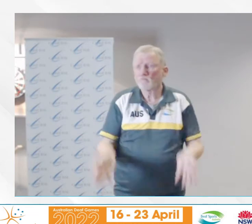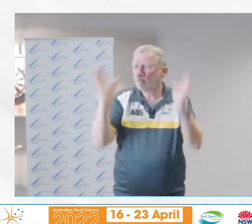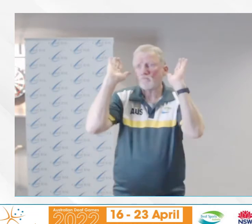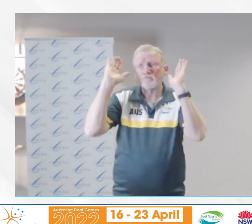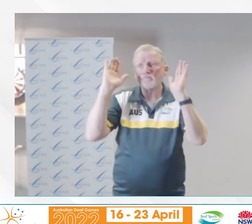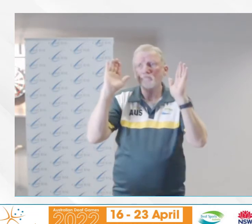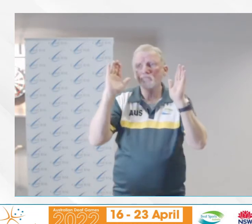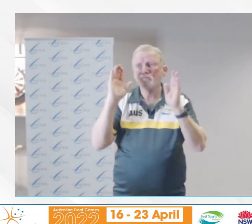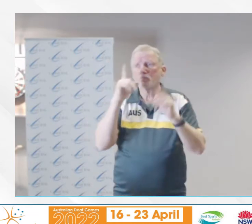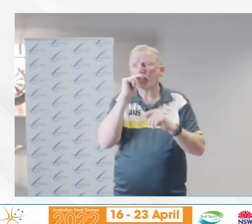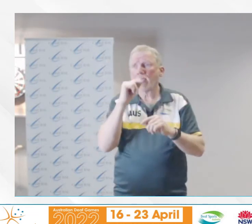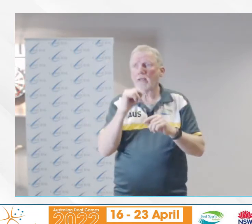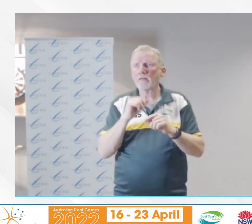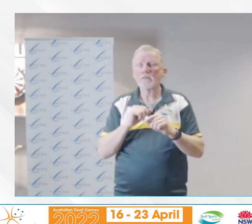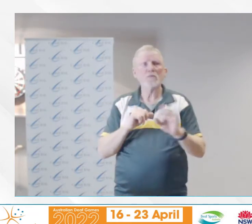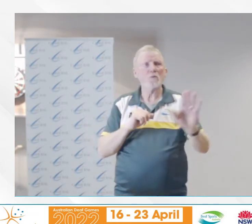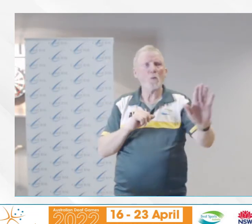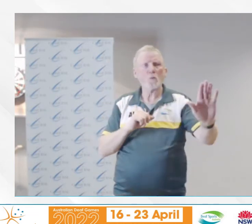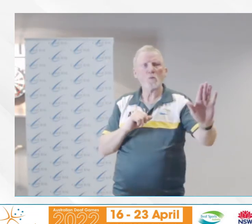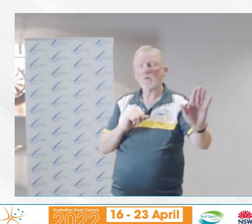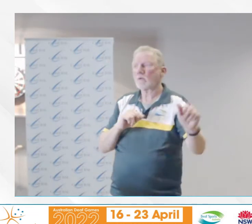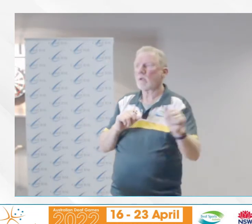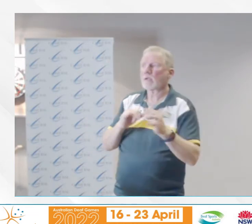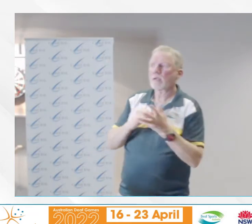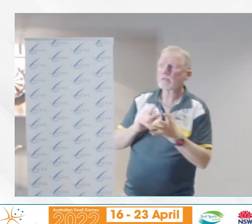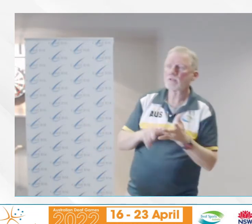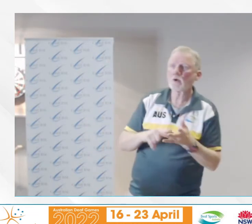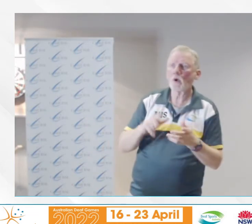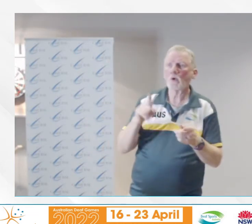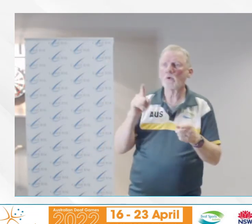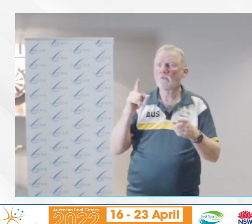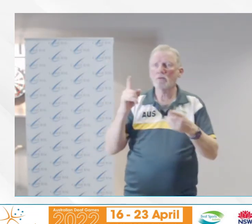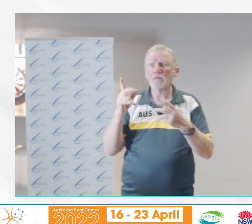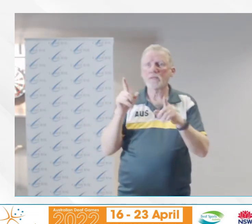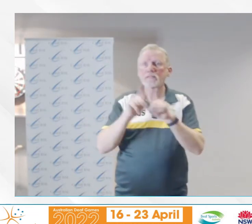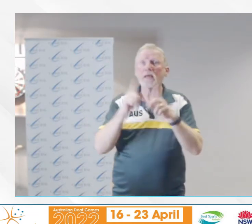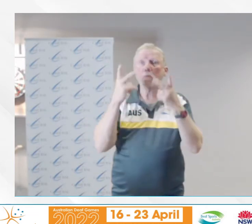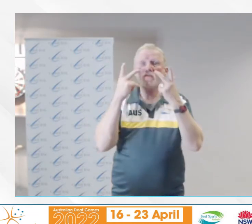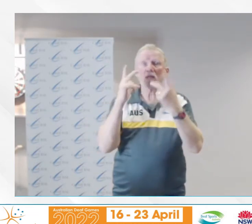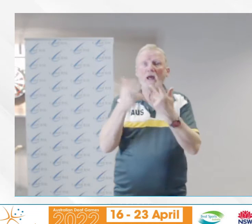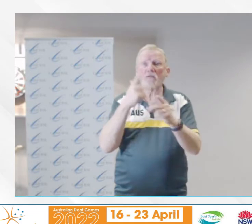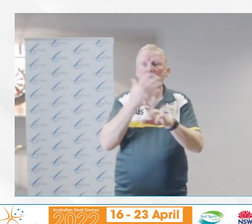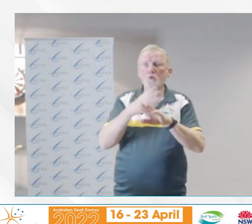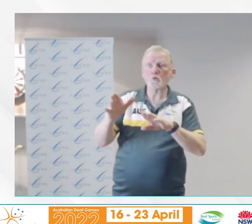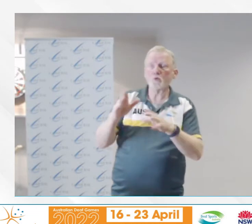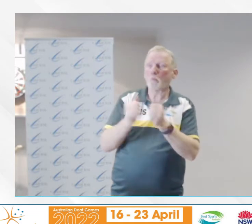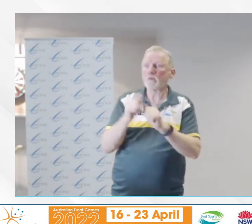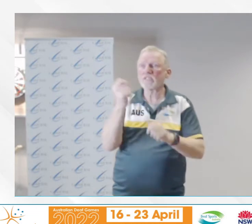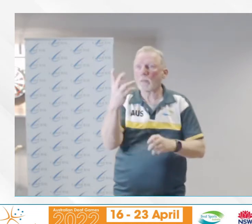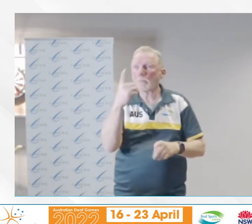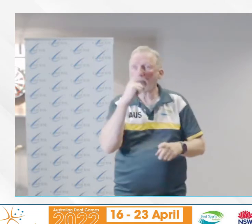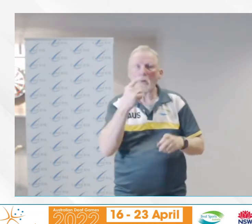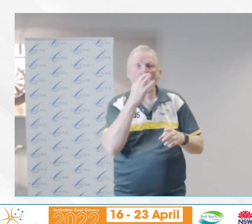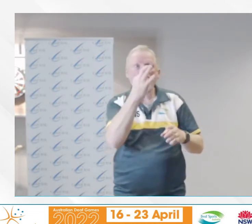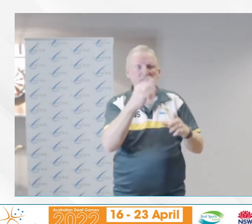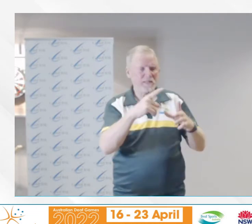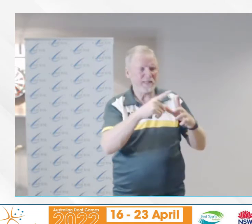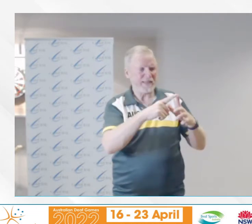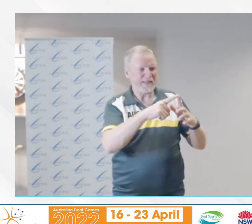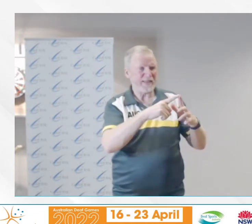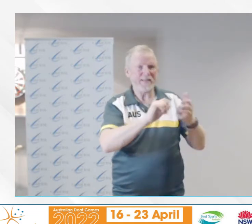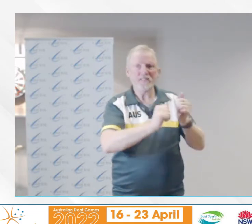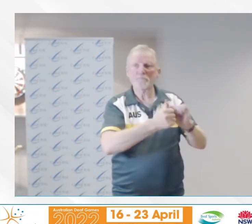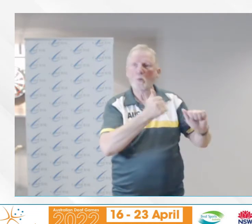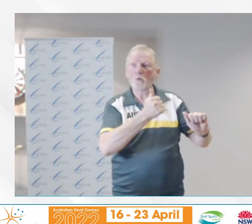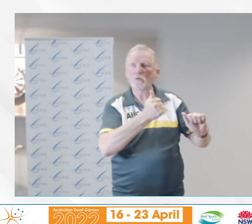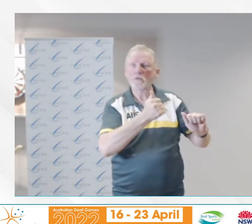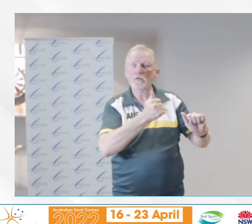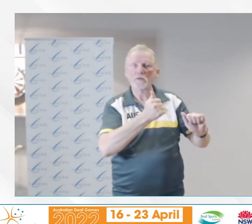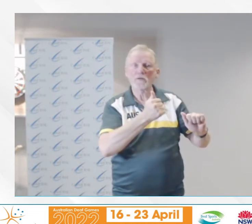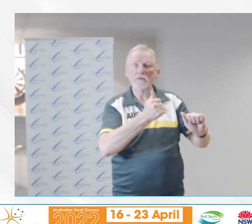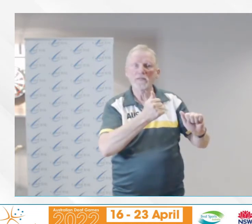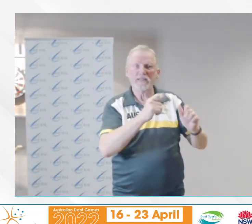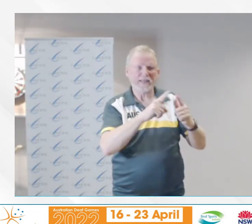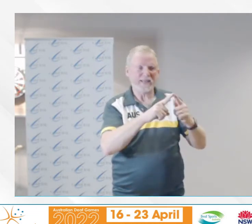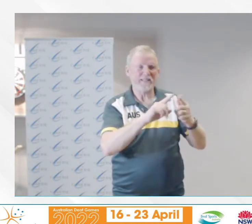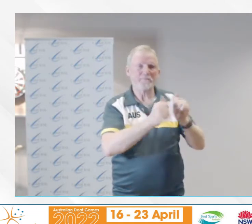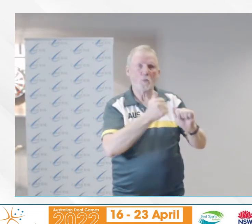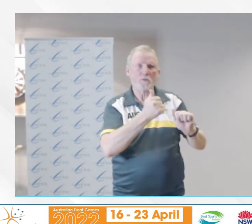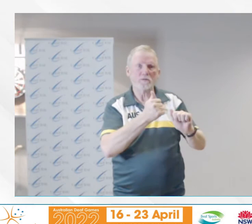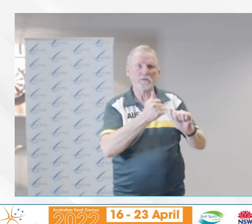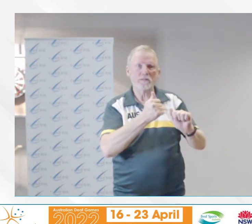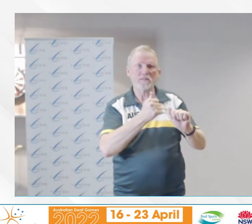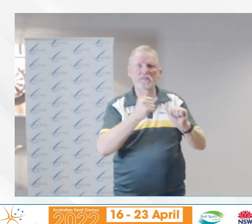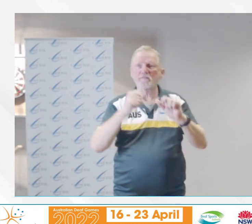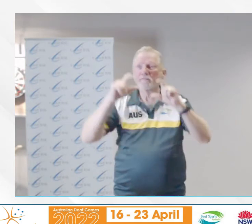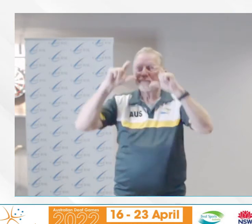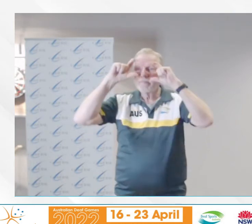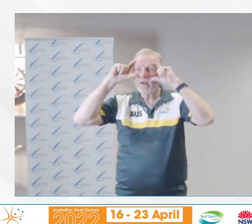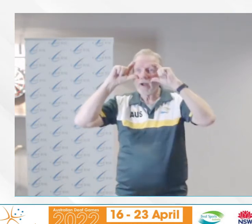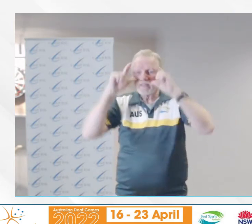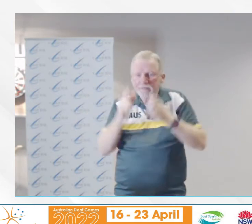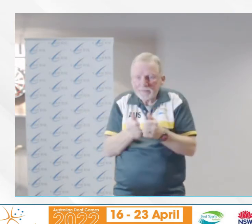that and play chess then yes that's a possibility just hold on for a second um we also might have